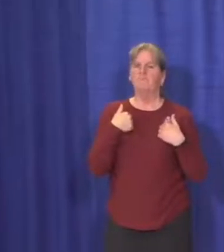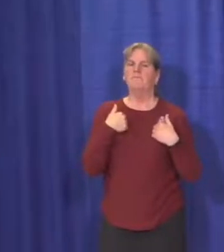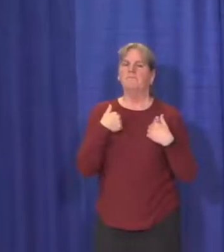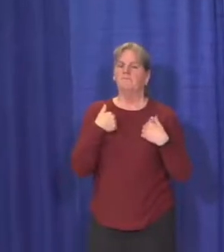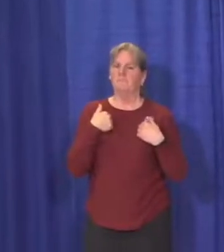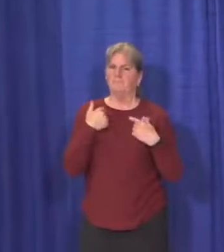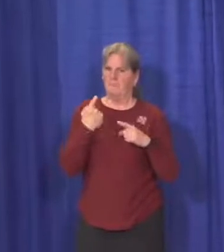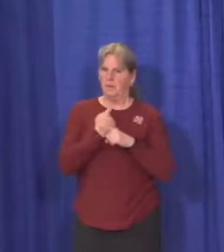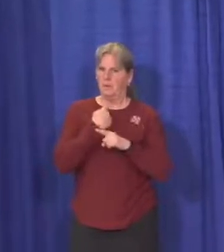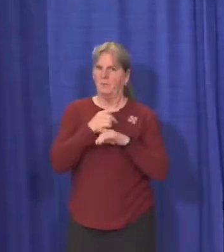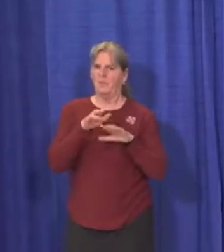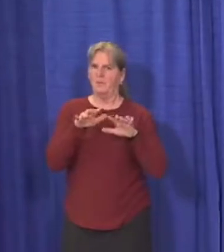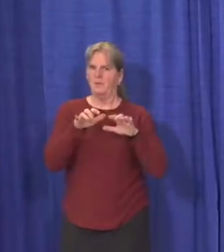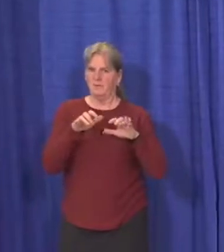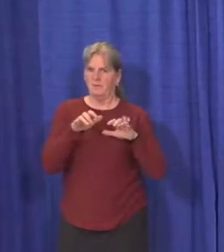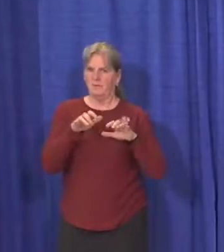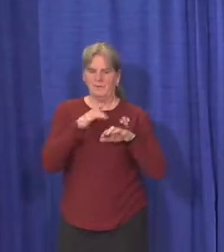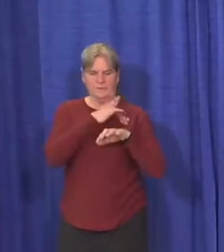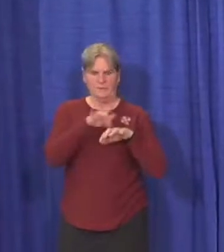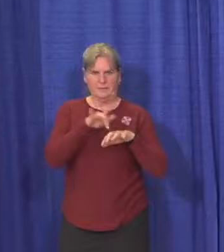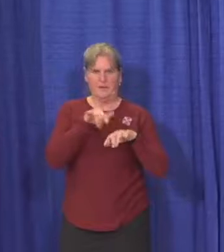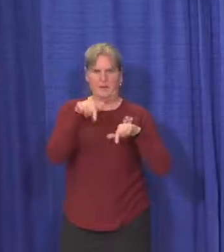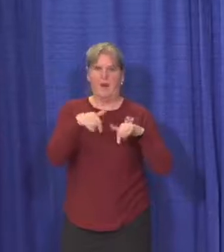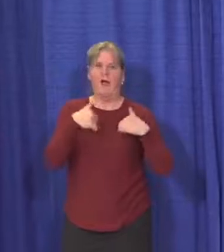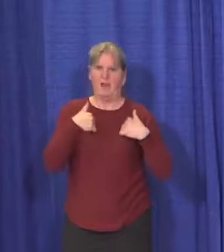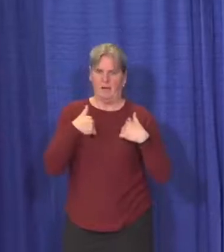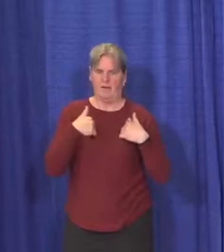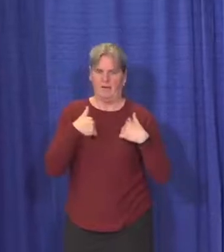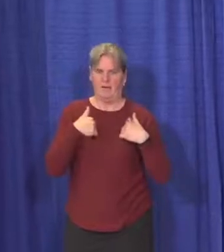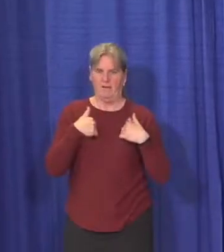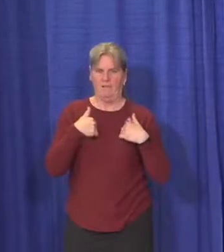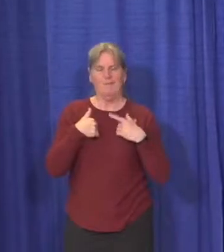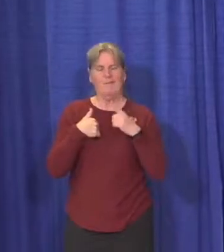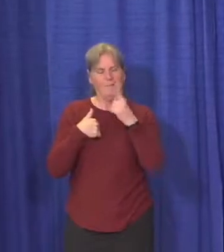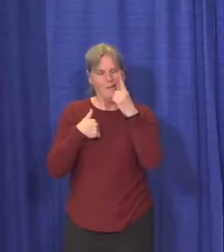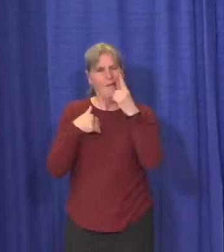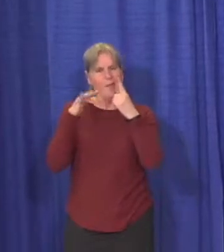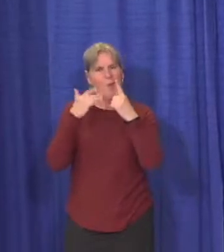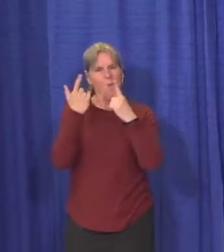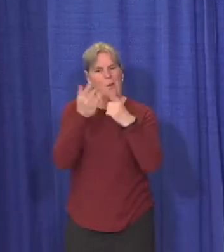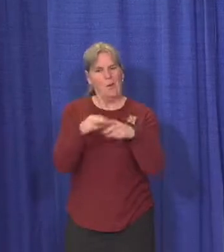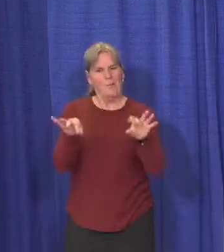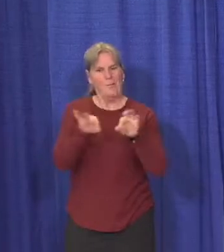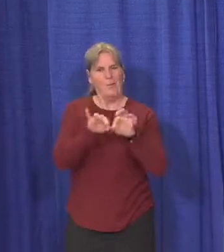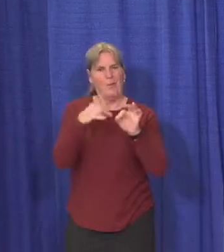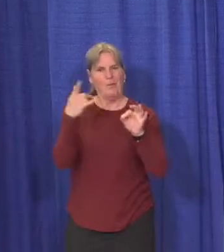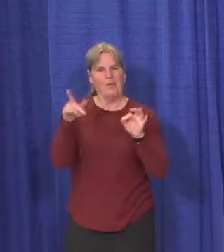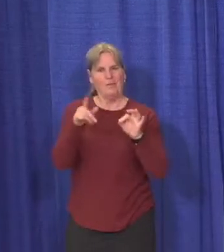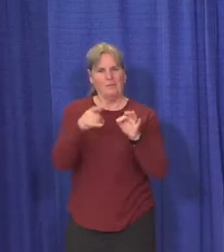Yes, we do have the freezer capacity and of course that was